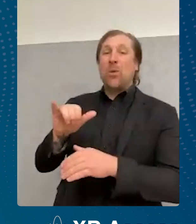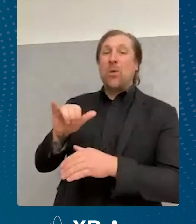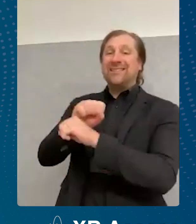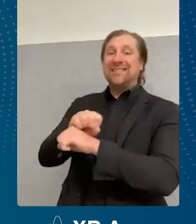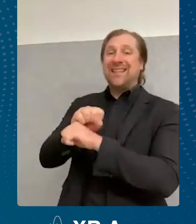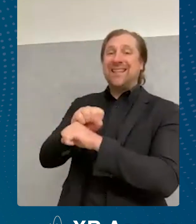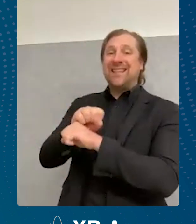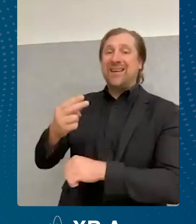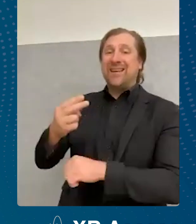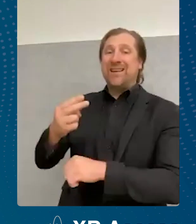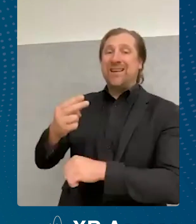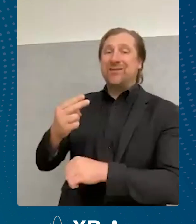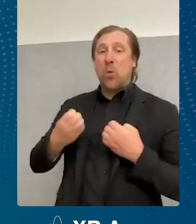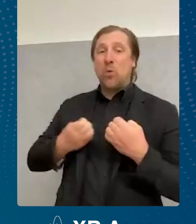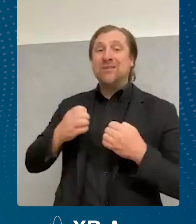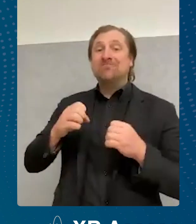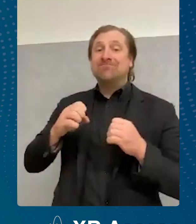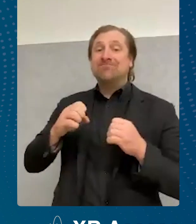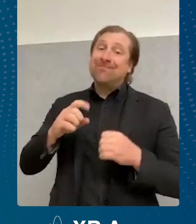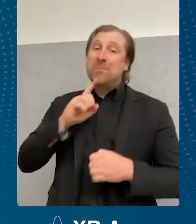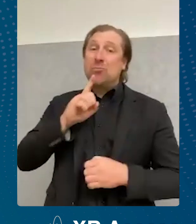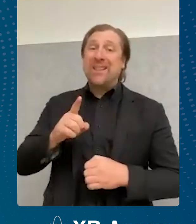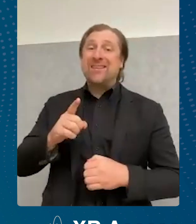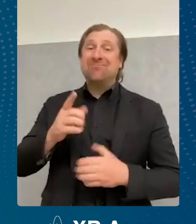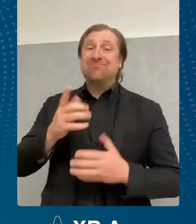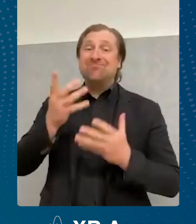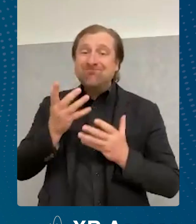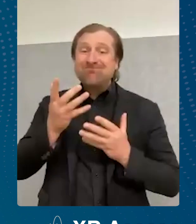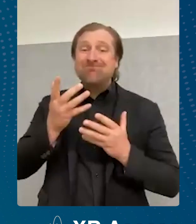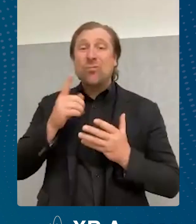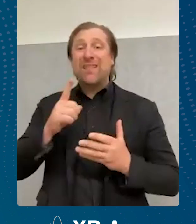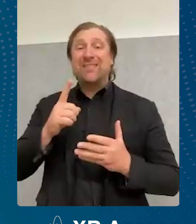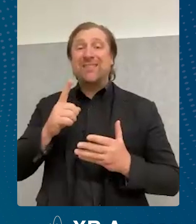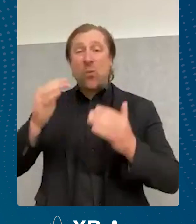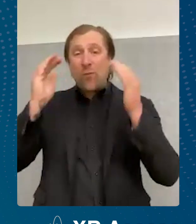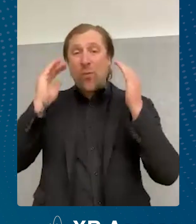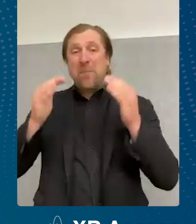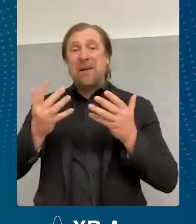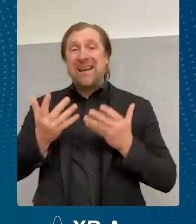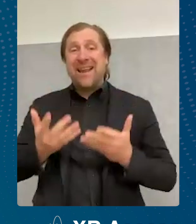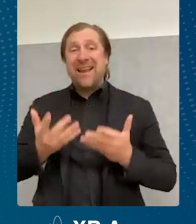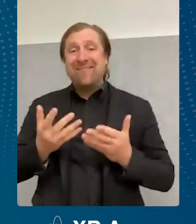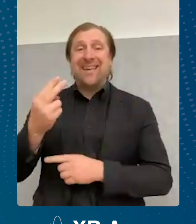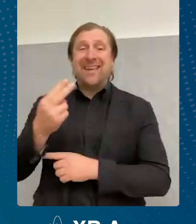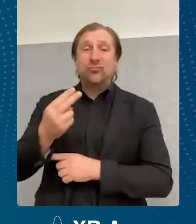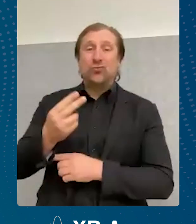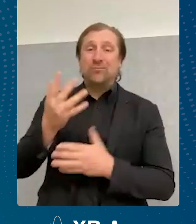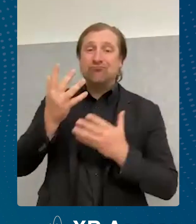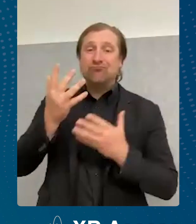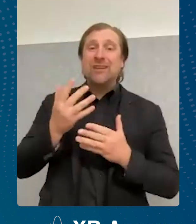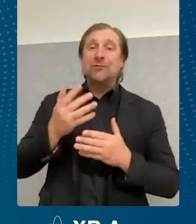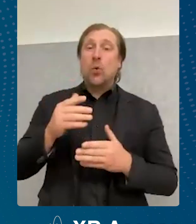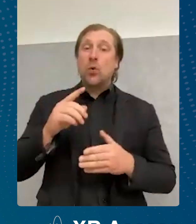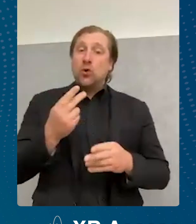The emotion can get very heavy. So from managing the multimedia elements in the space,